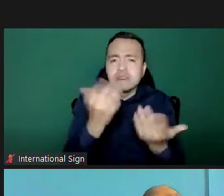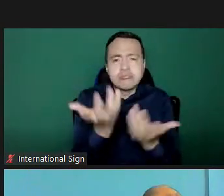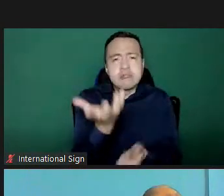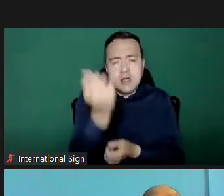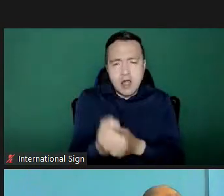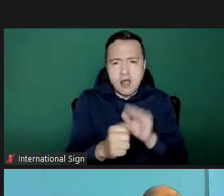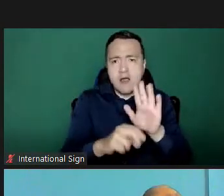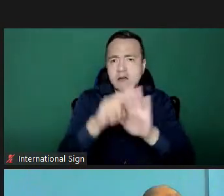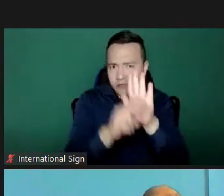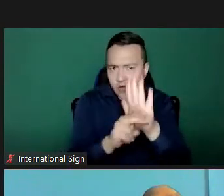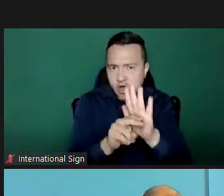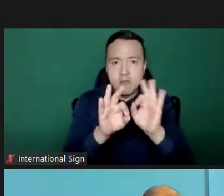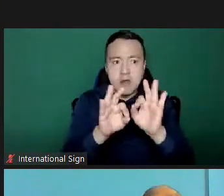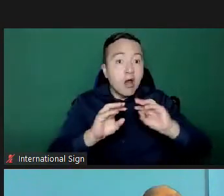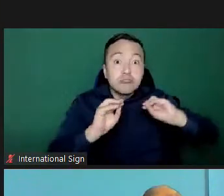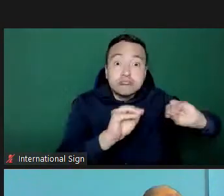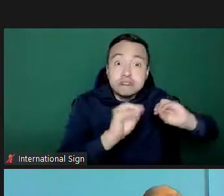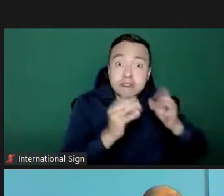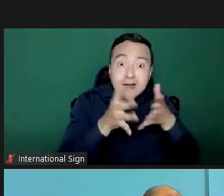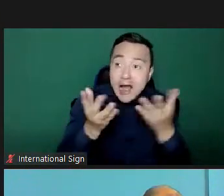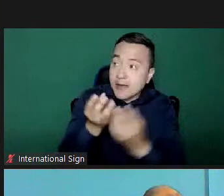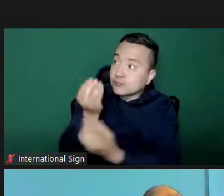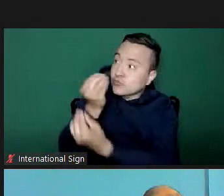sugar reduction in our beverages.